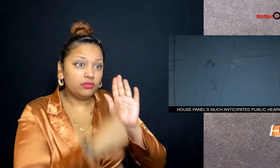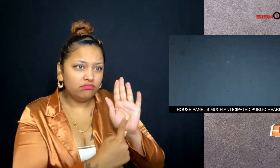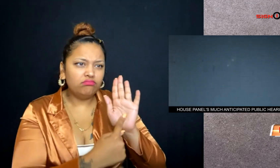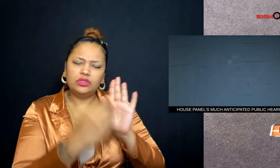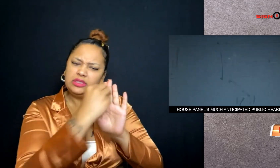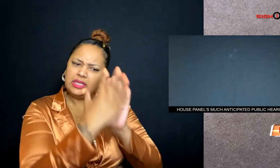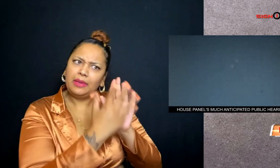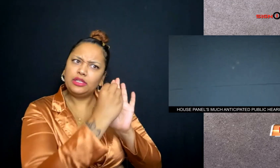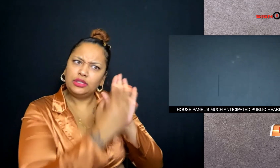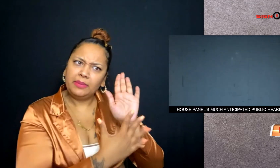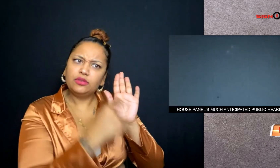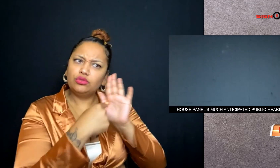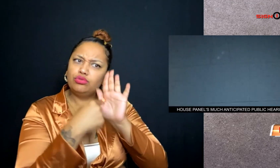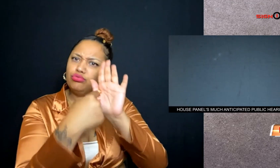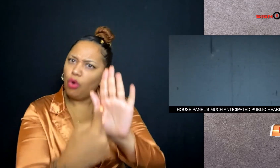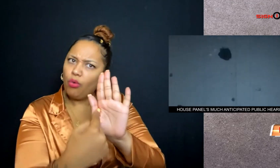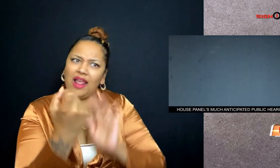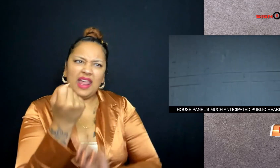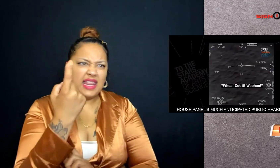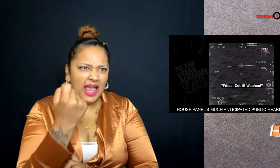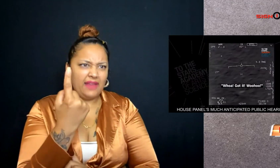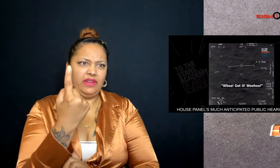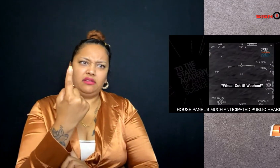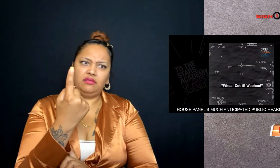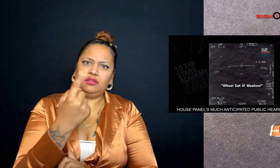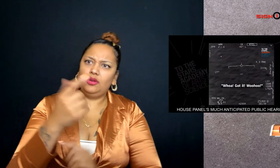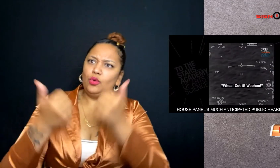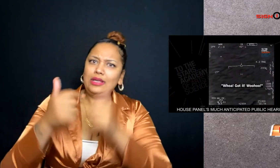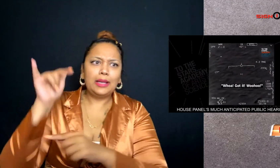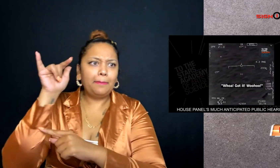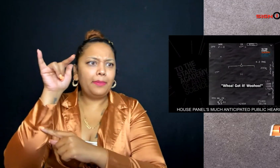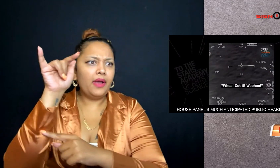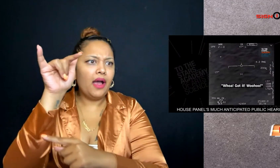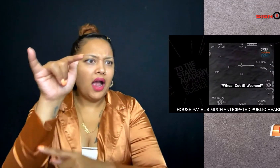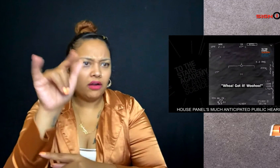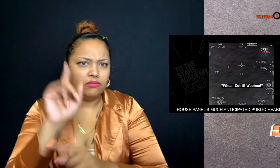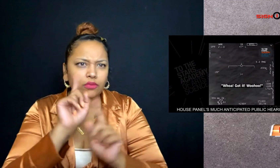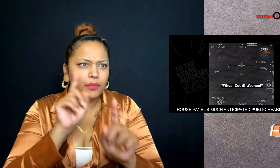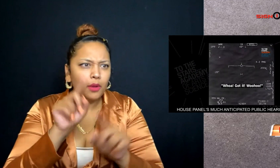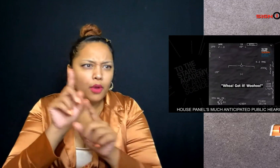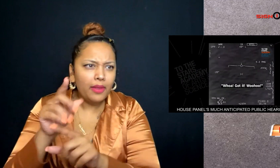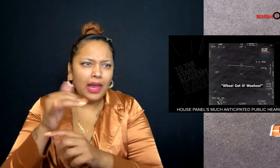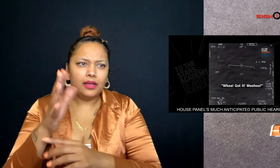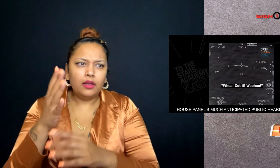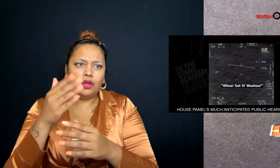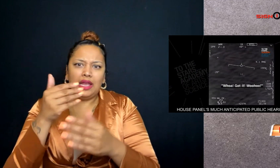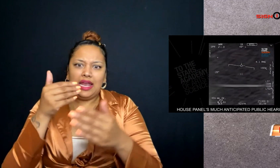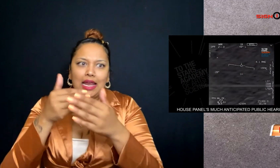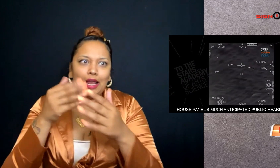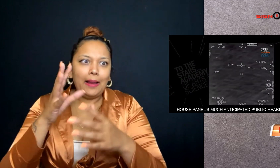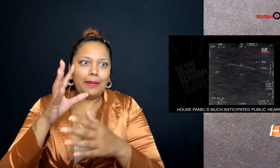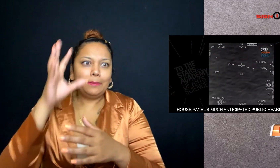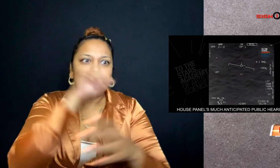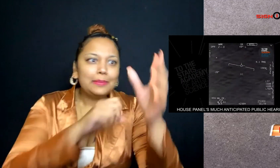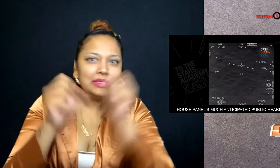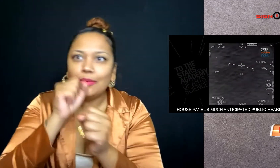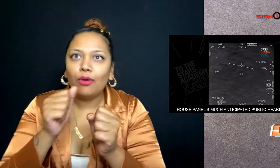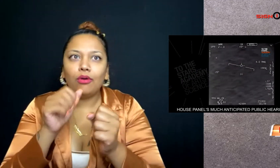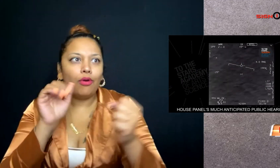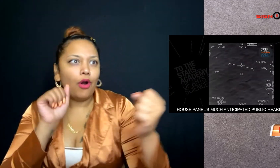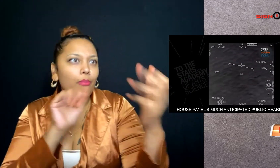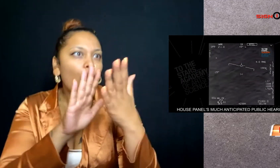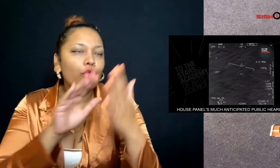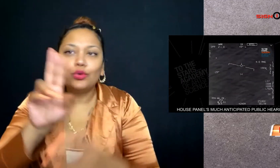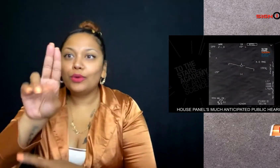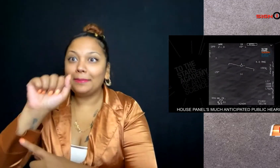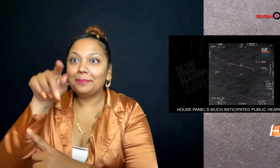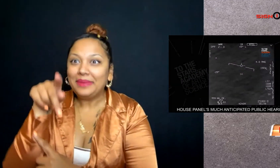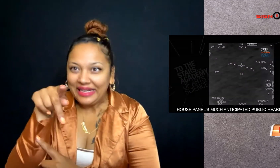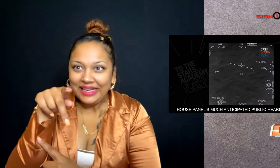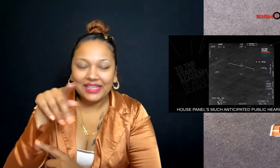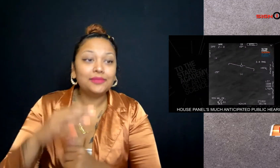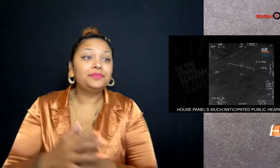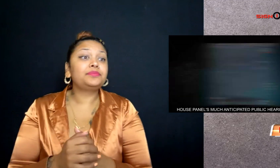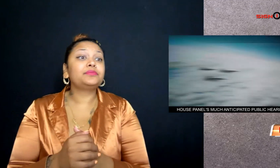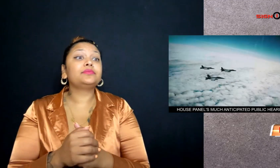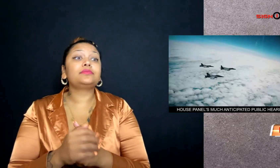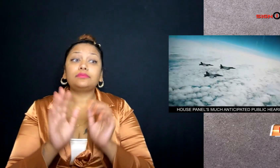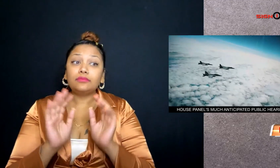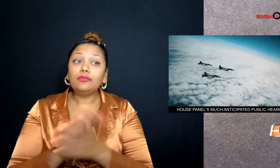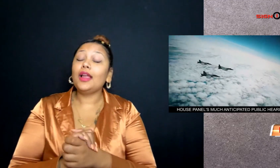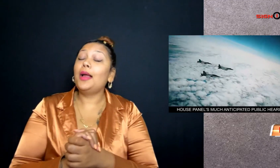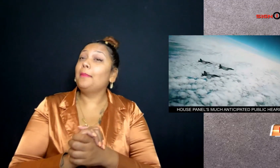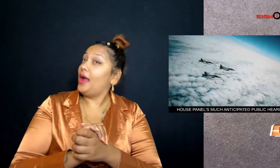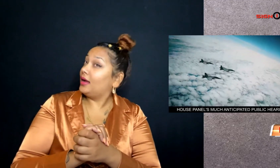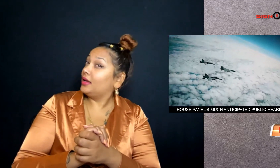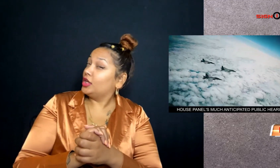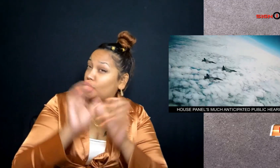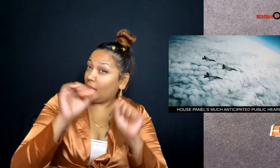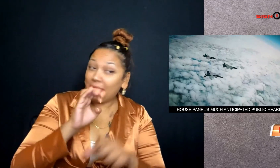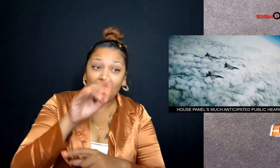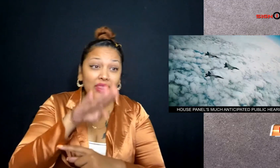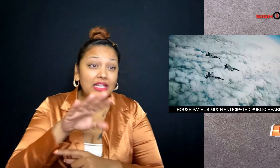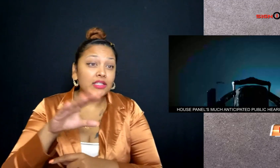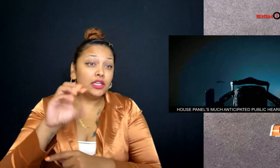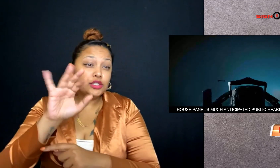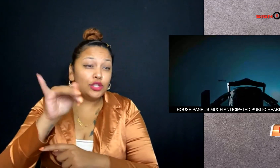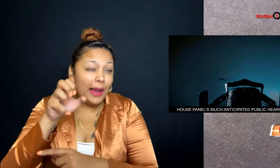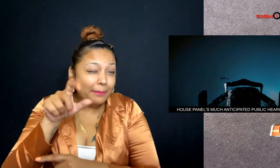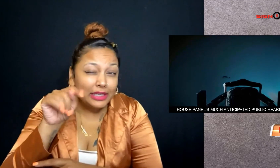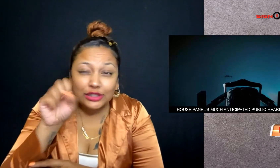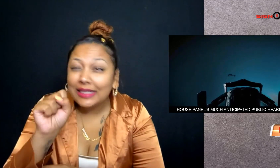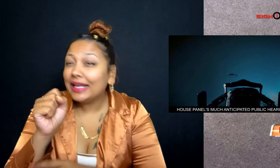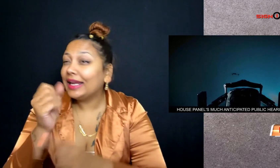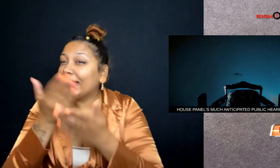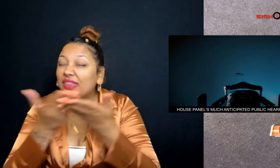the report also documents 11 instances in which pilots reported near misses with a UAP